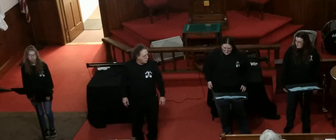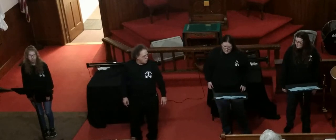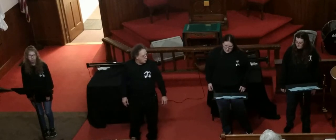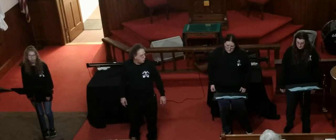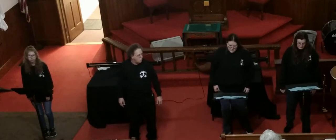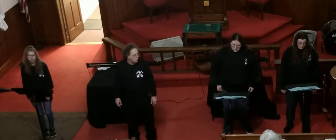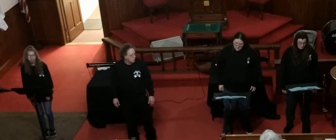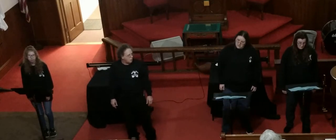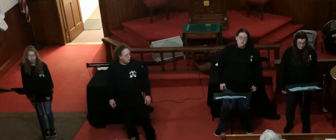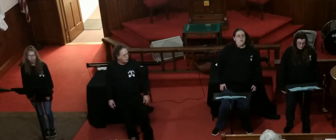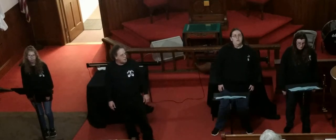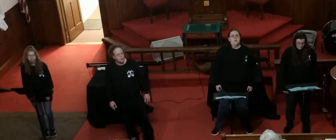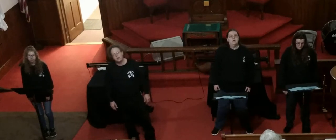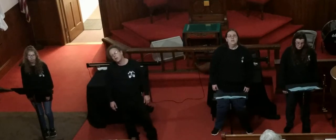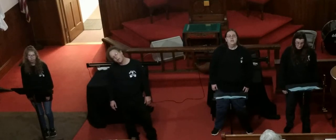[Man] Now another song.